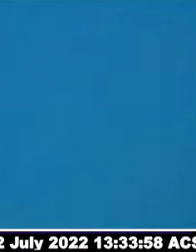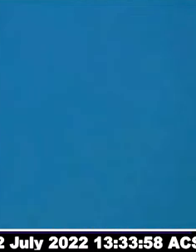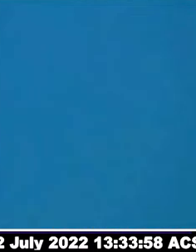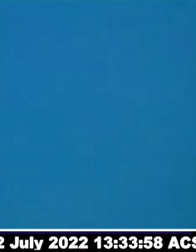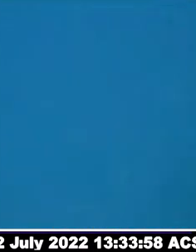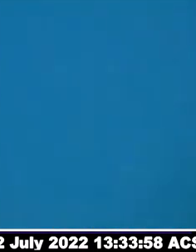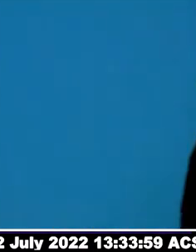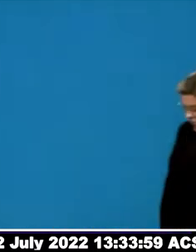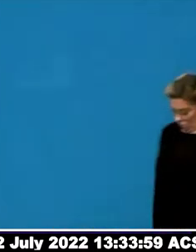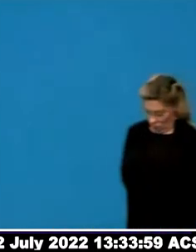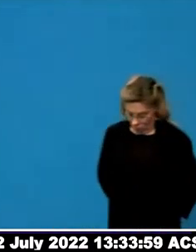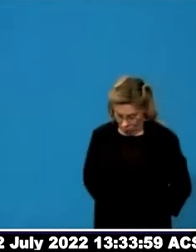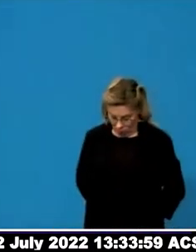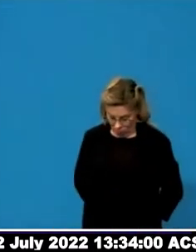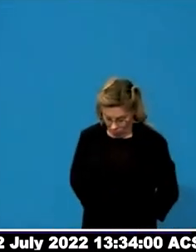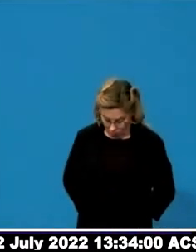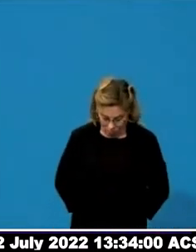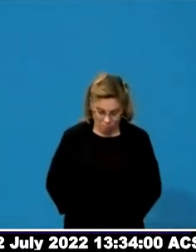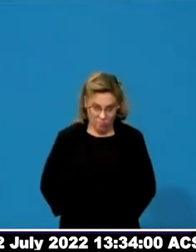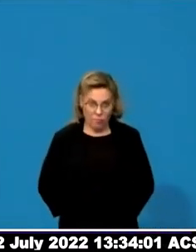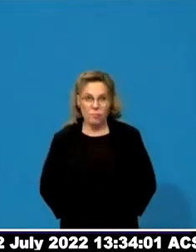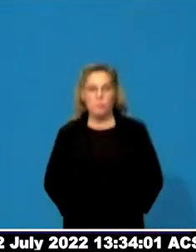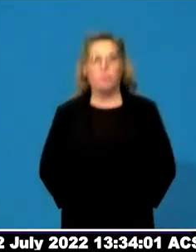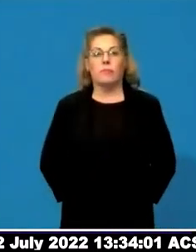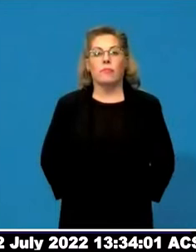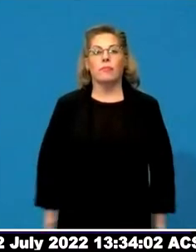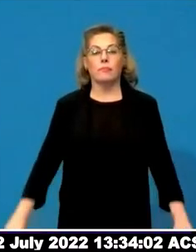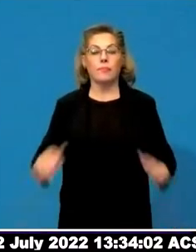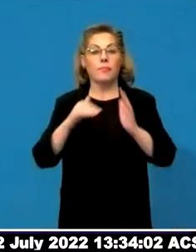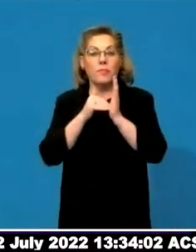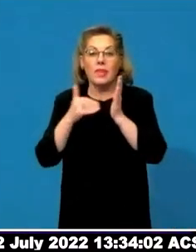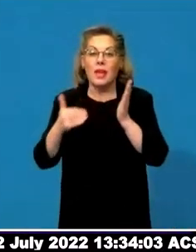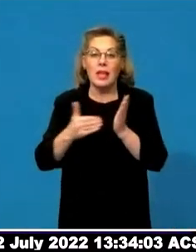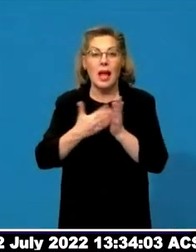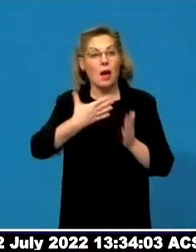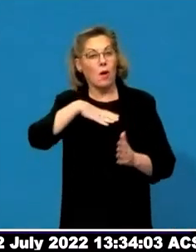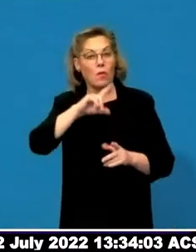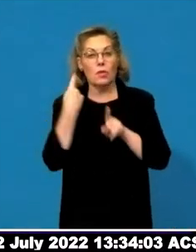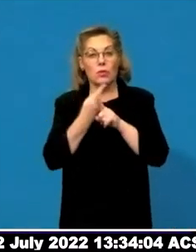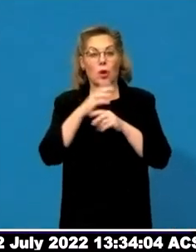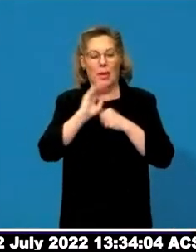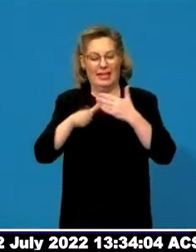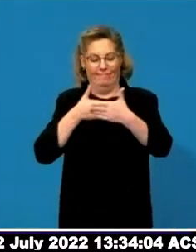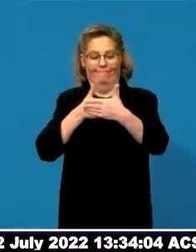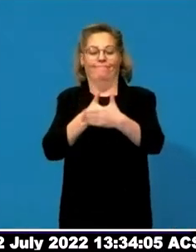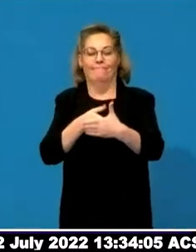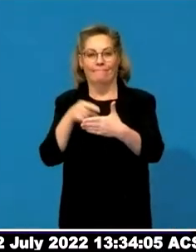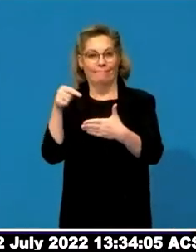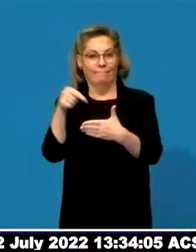MS McMAHON: Now, I just want to move on to some barriers to accessing the NDIS, and I want to start talking about children first.